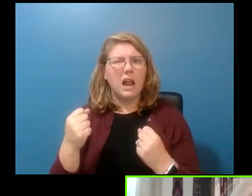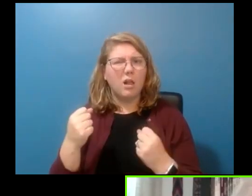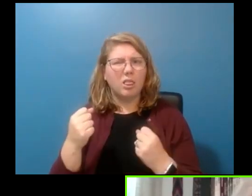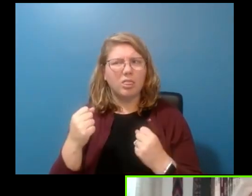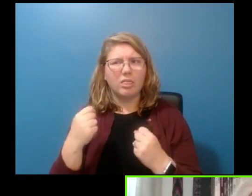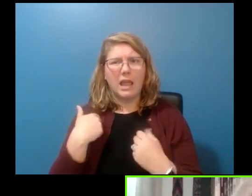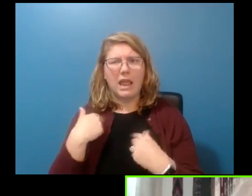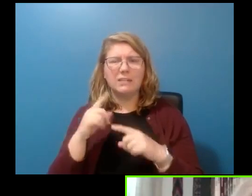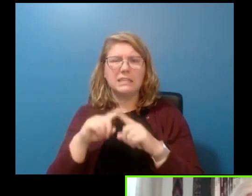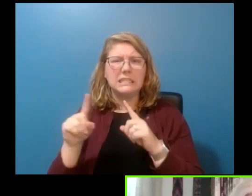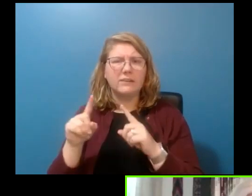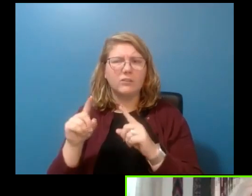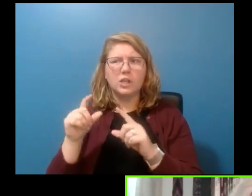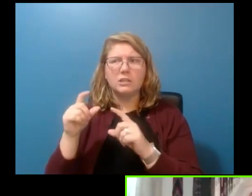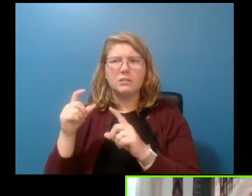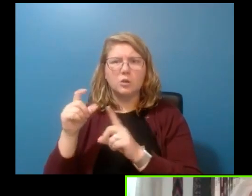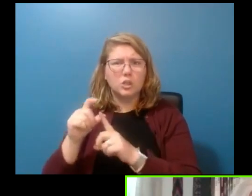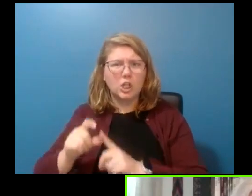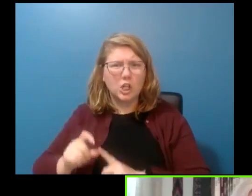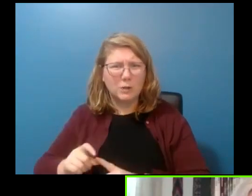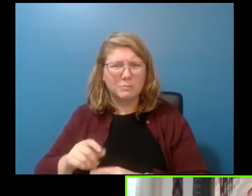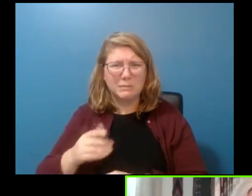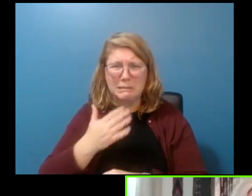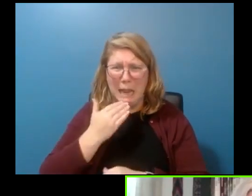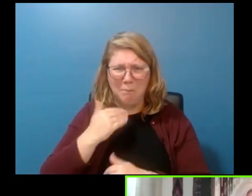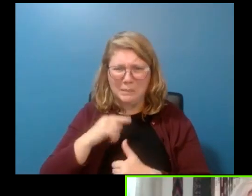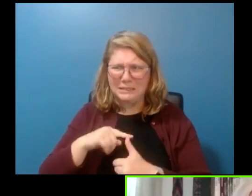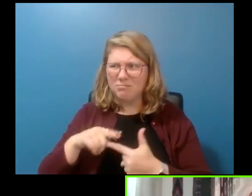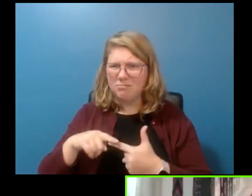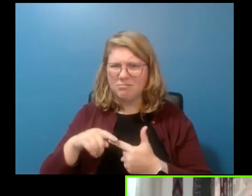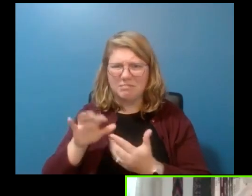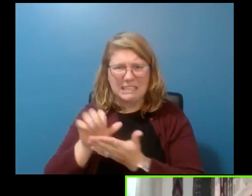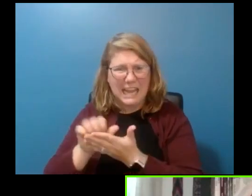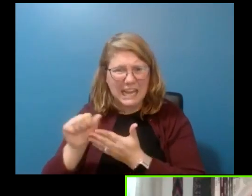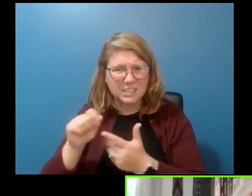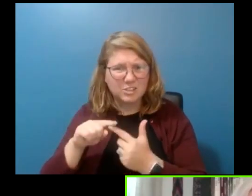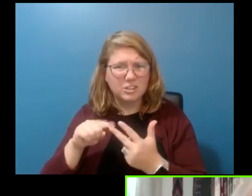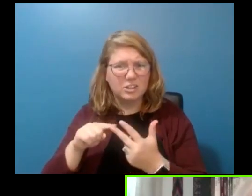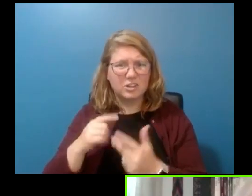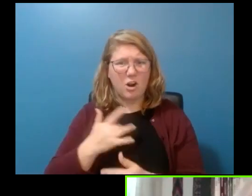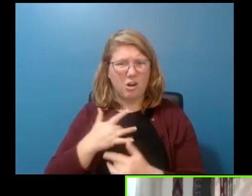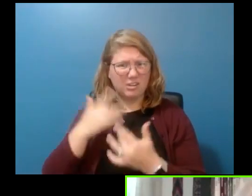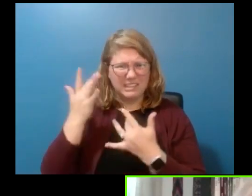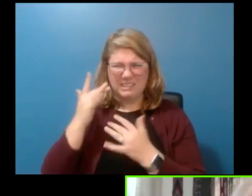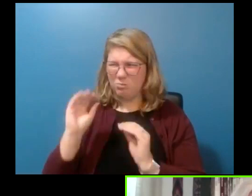around mental illness also impacts us as well. So, you all know in the disability rights.